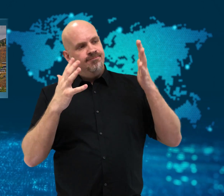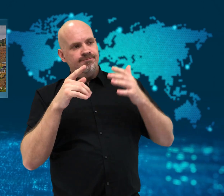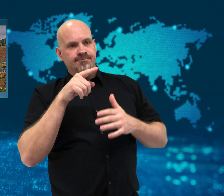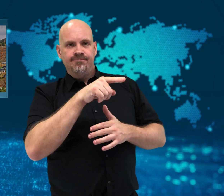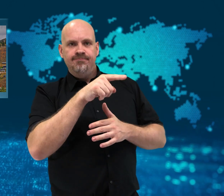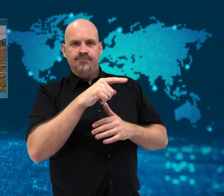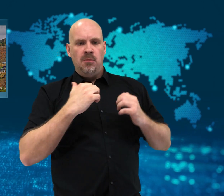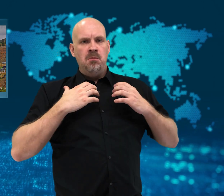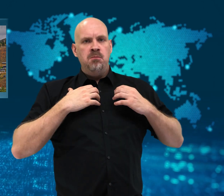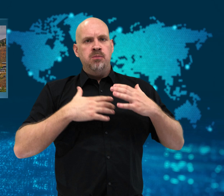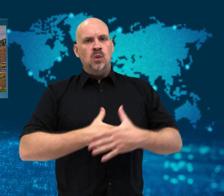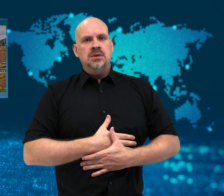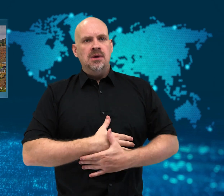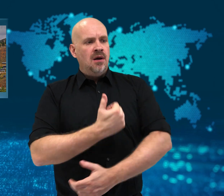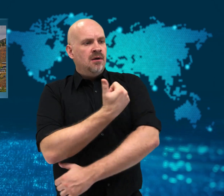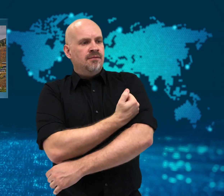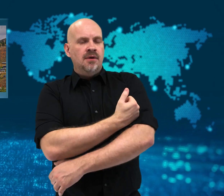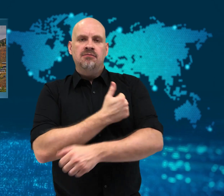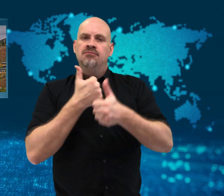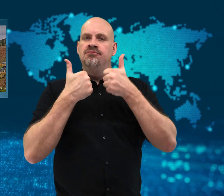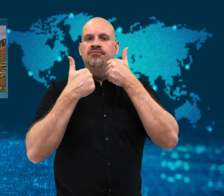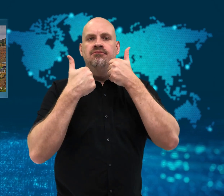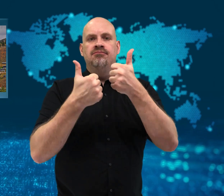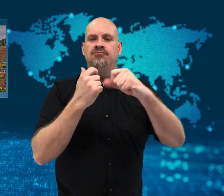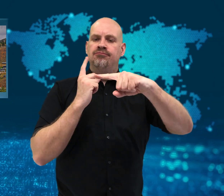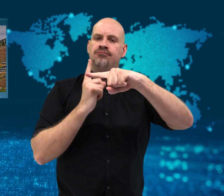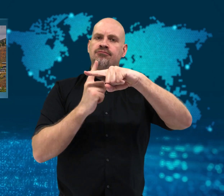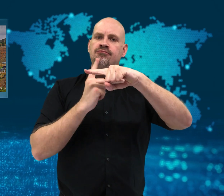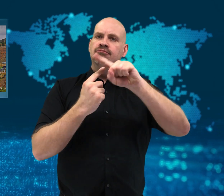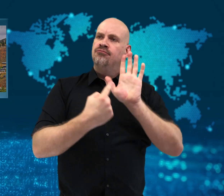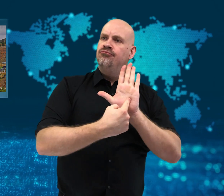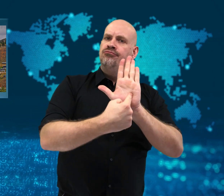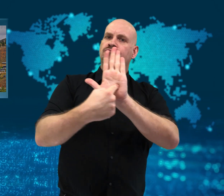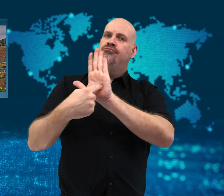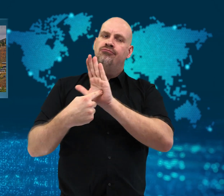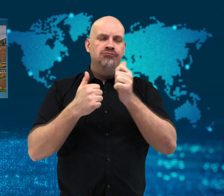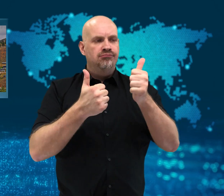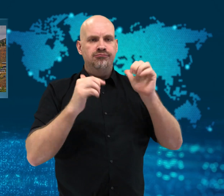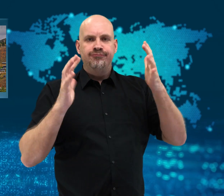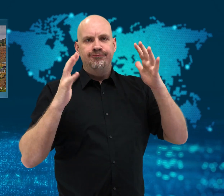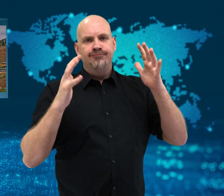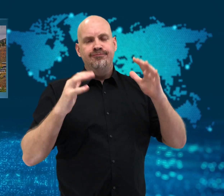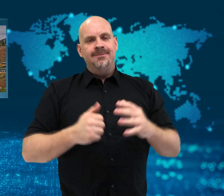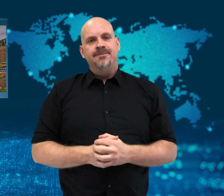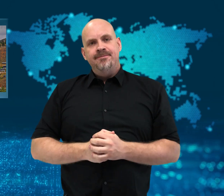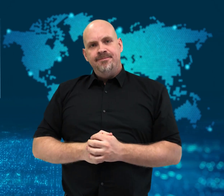praised the small country as a success story.